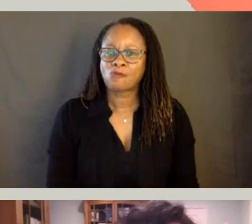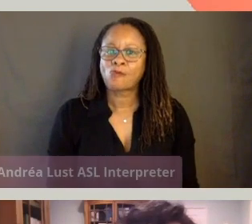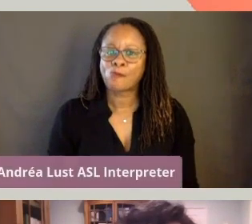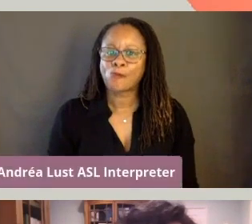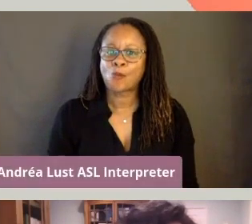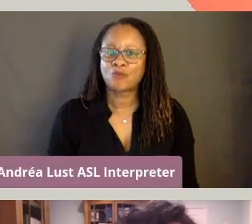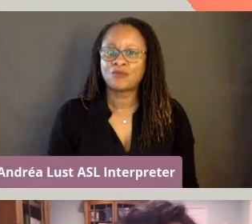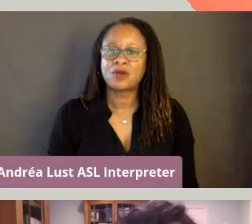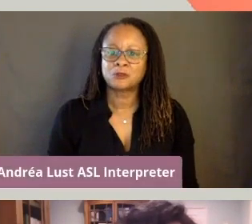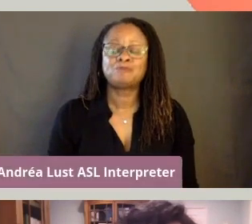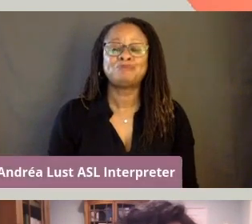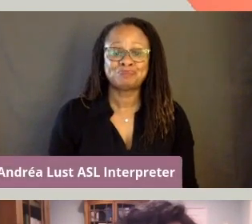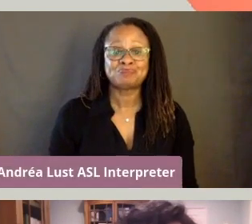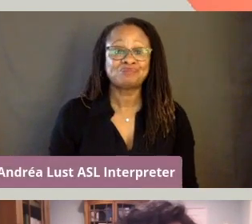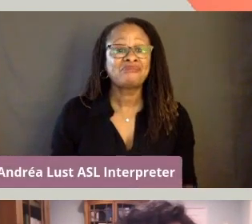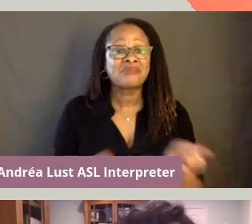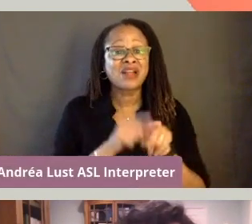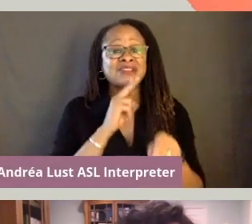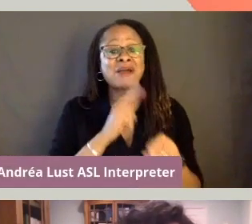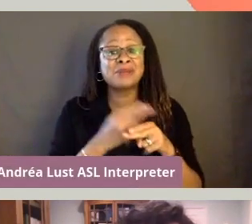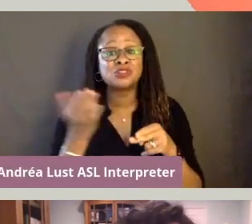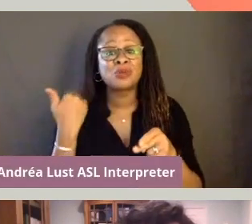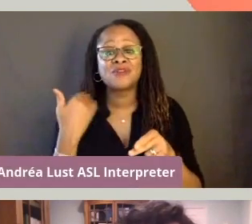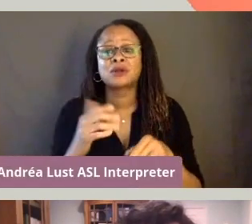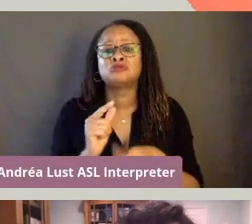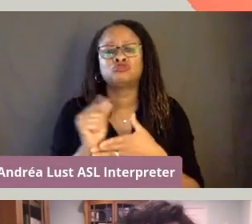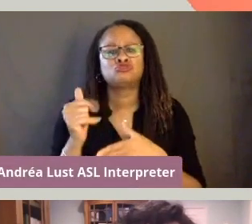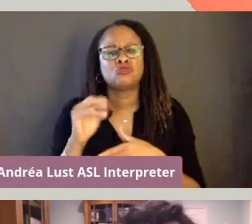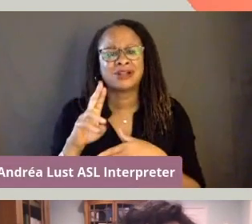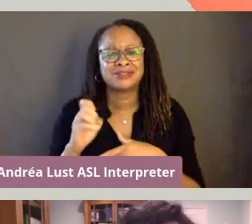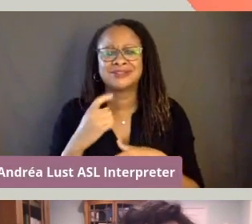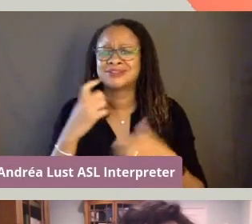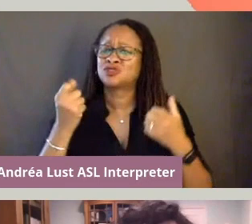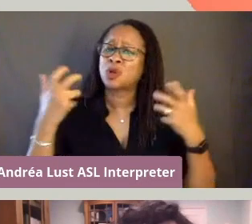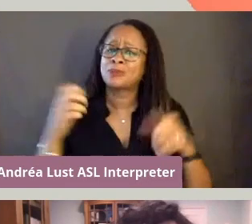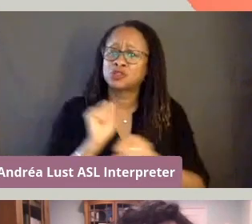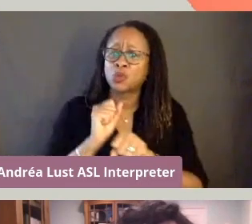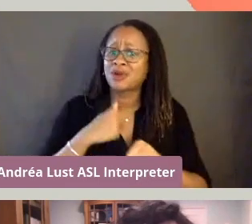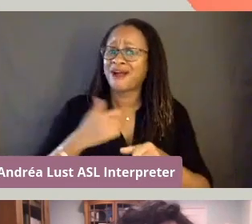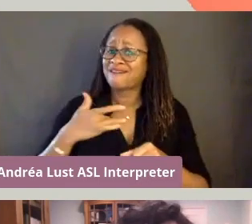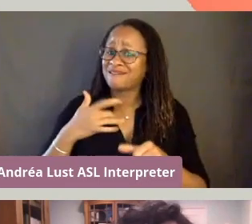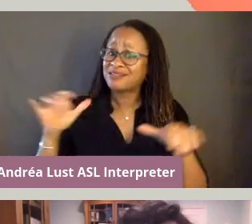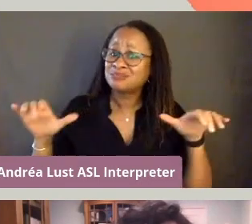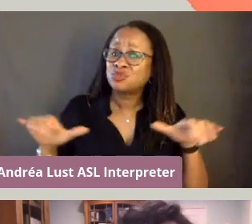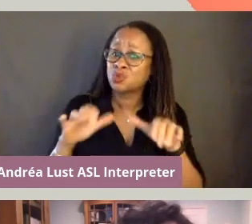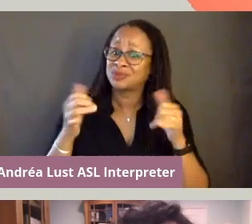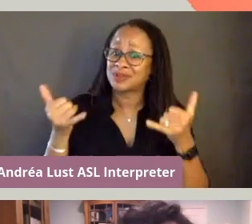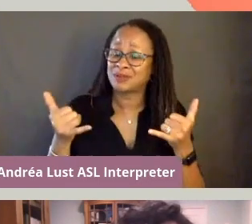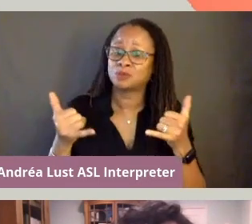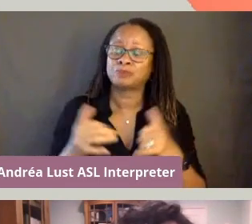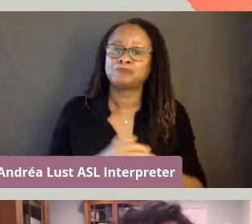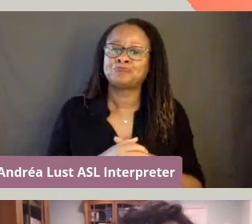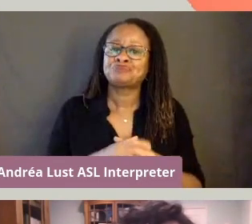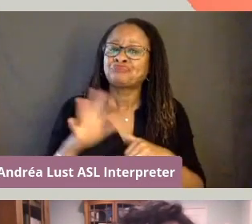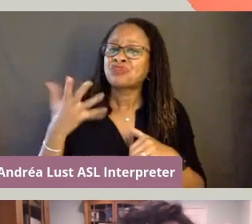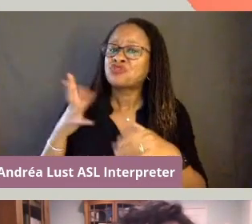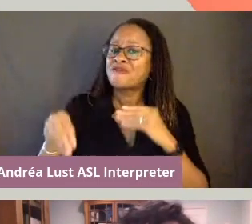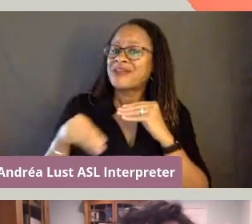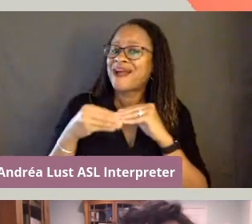And I mentioned this before, but so much of the work I feel that I'm doing is sort of adding a different perspective,